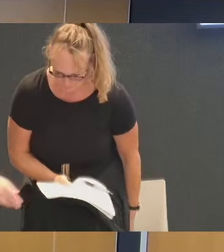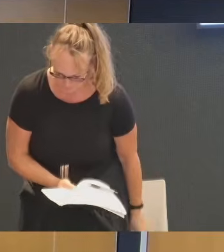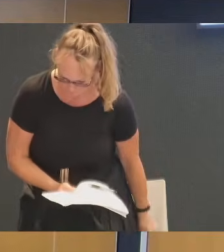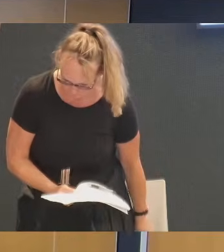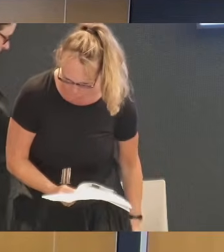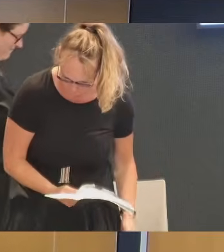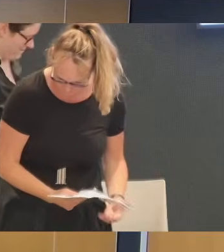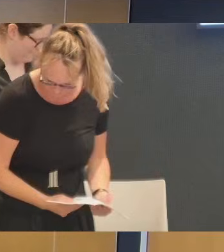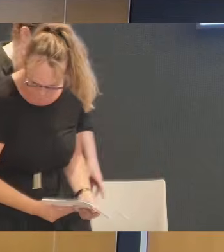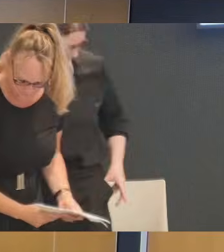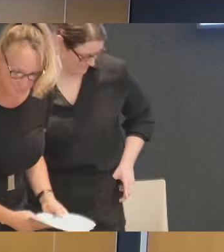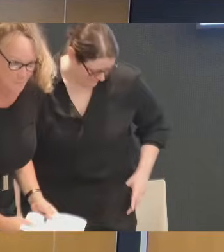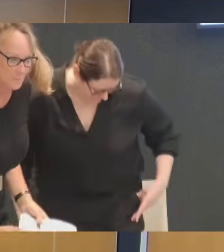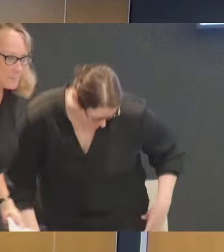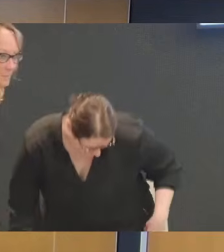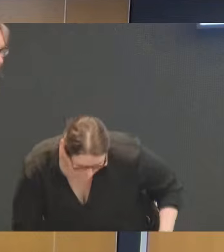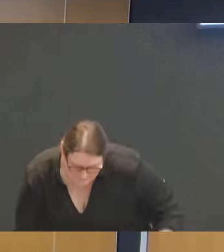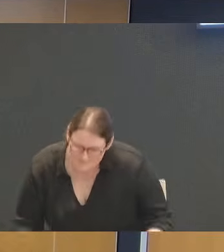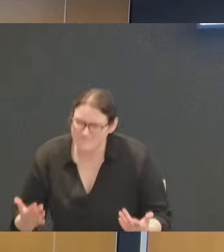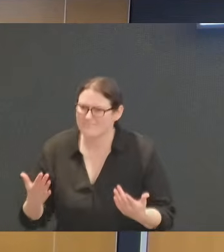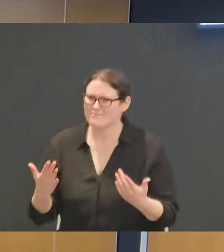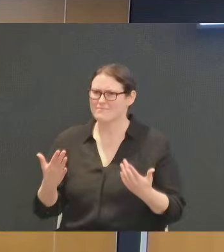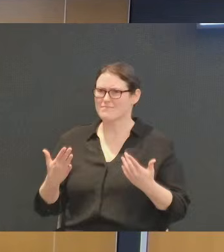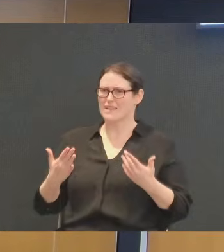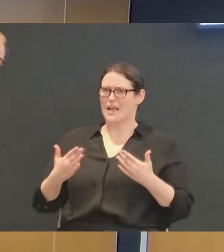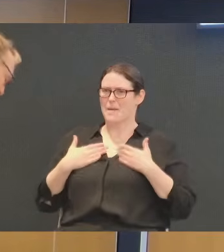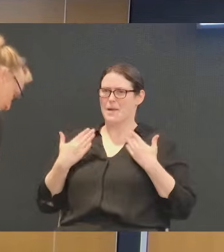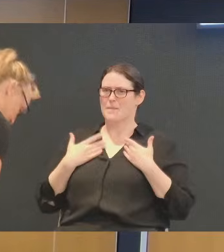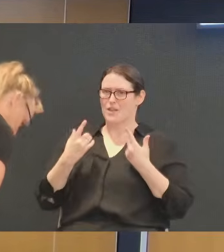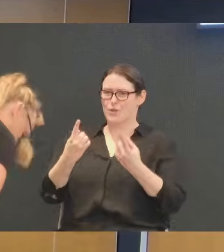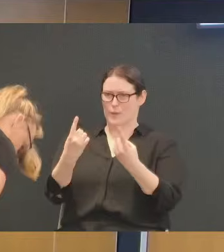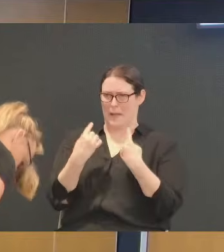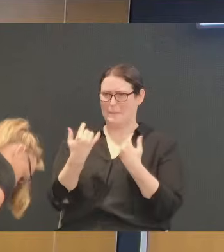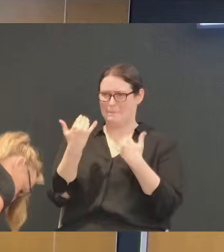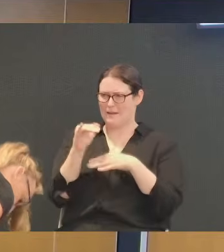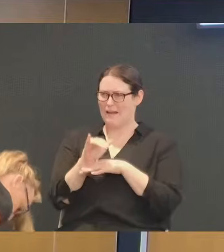tonight because you got to hear about the passion of this community for Job and Family Services